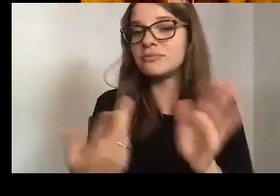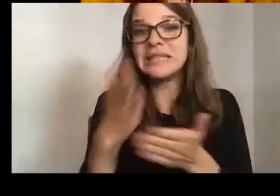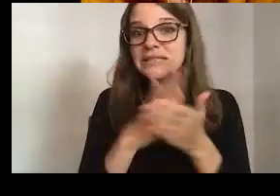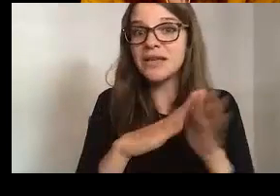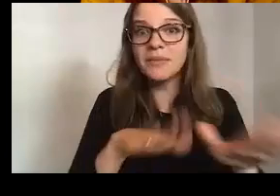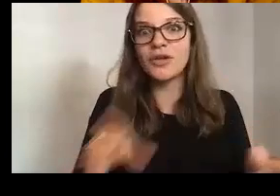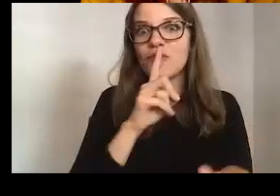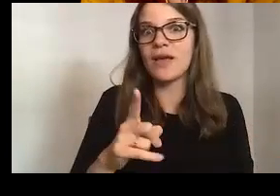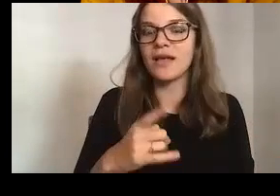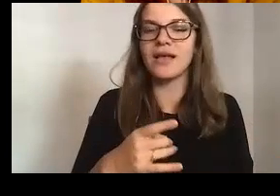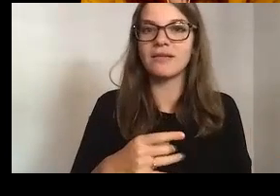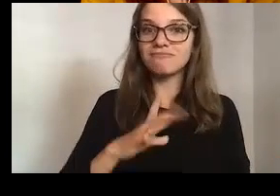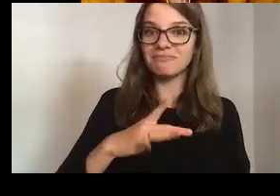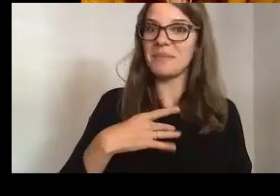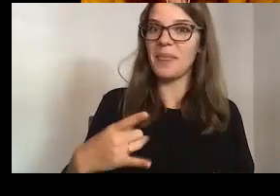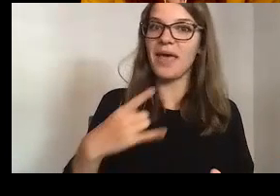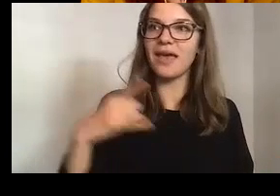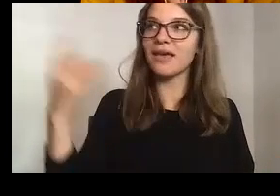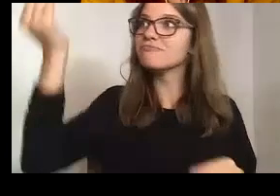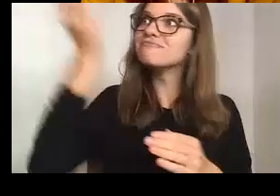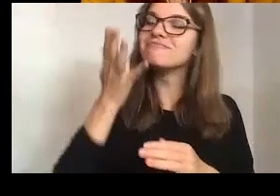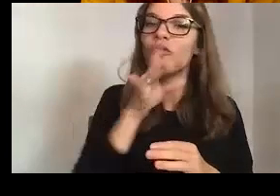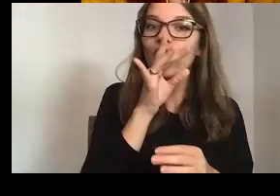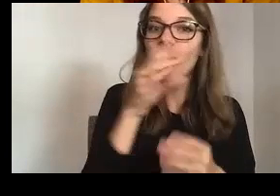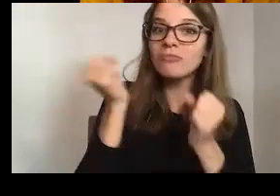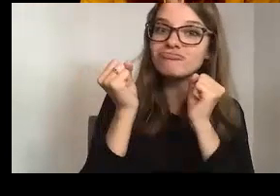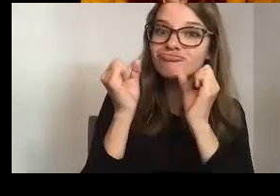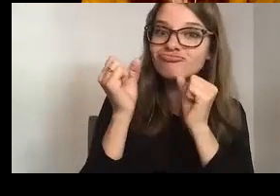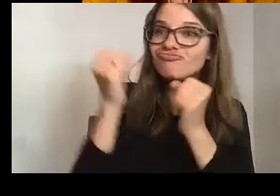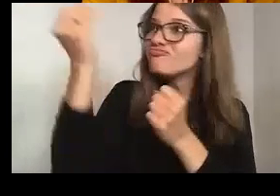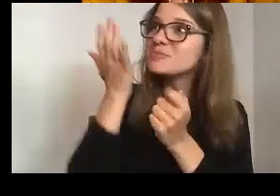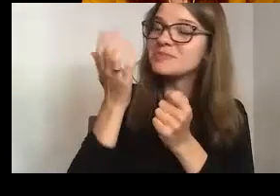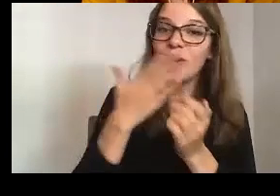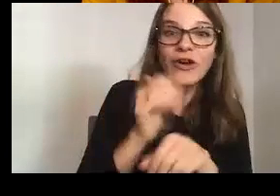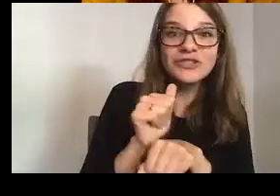a verbal praise and being told they did a good job and for other kids that's just not a great fit